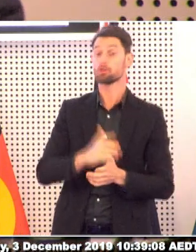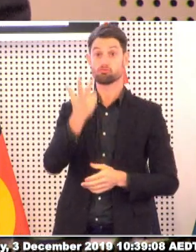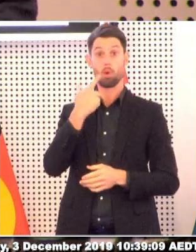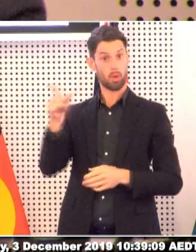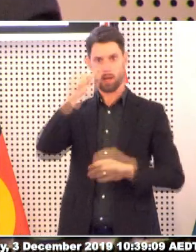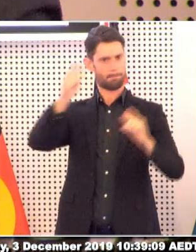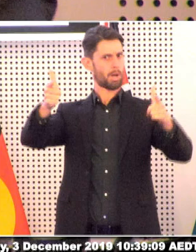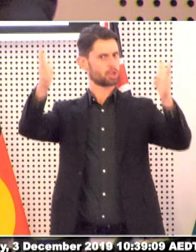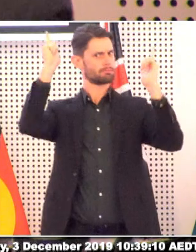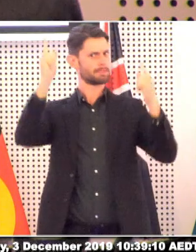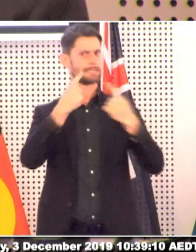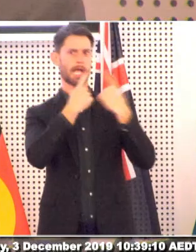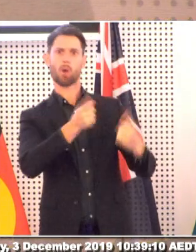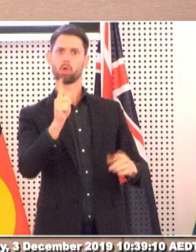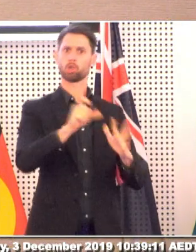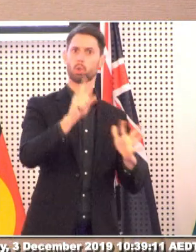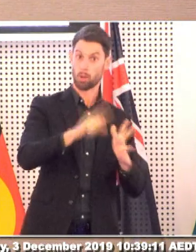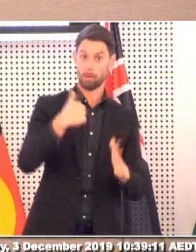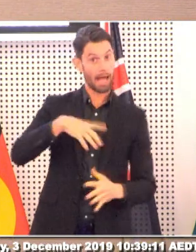So you can determine the allocation of resources.